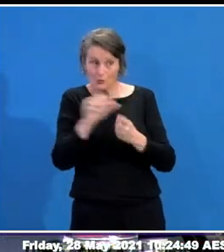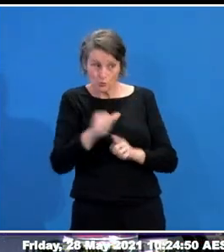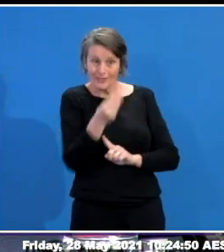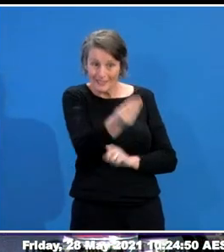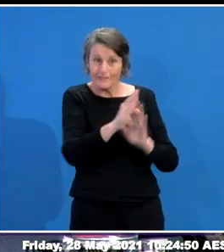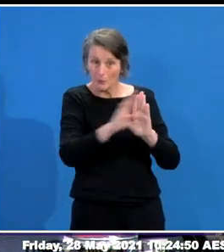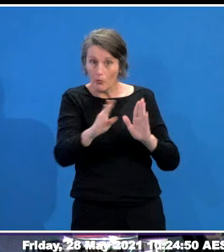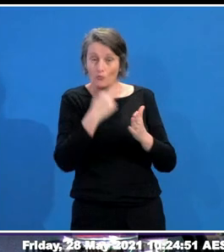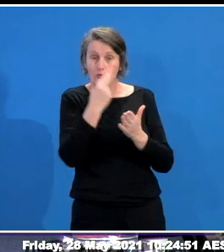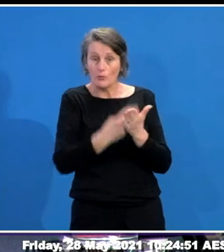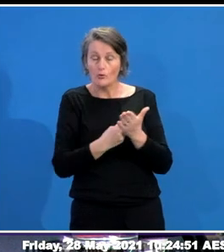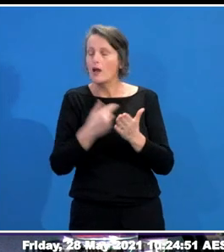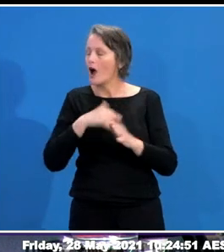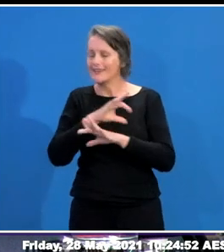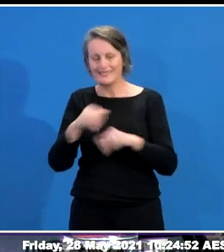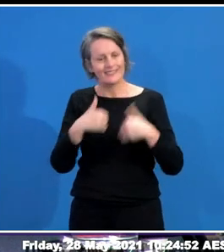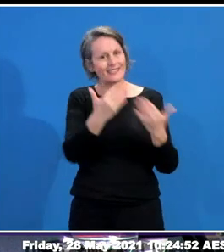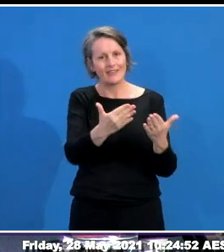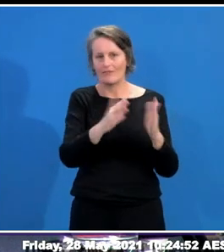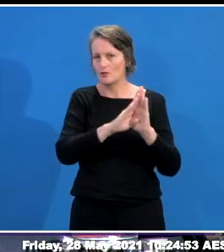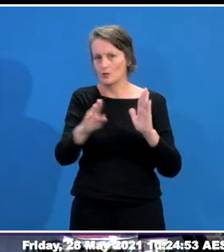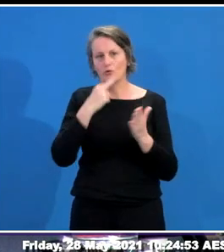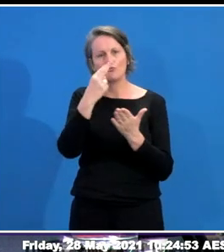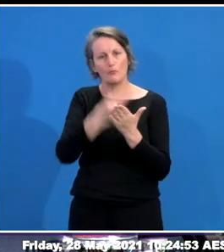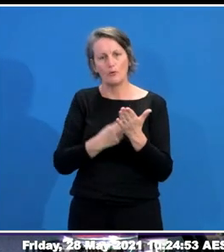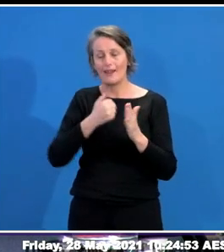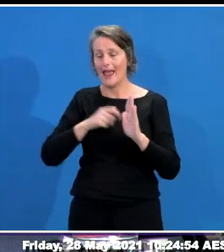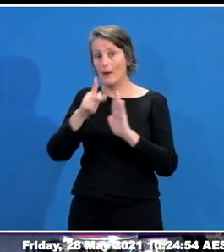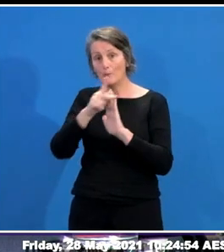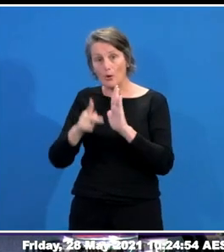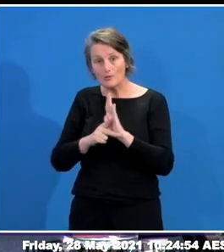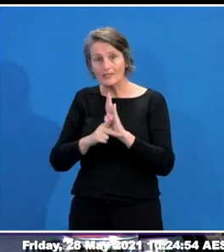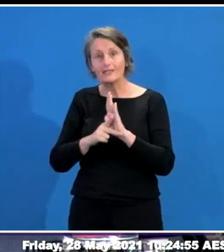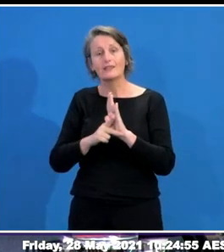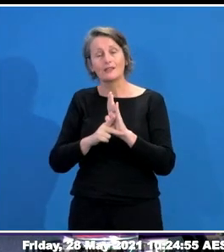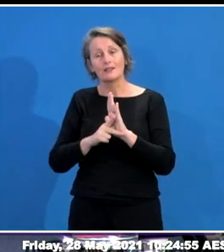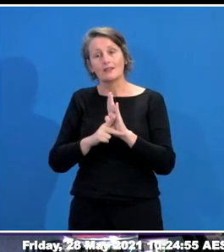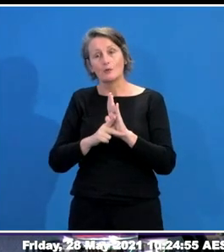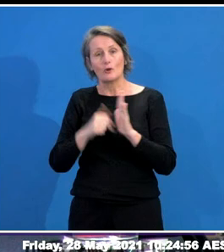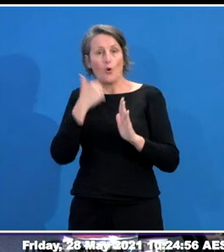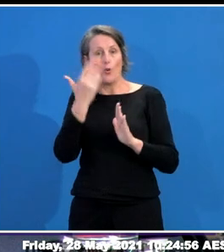We didn't provide it to the Board at that time. Our policy by and large is to provide the Board with a summation of those